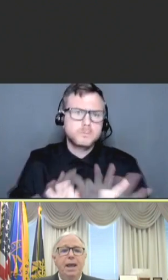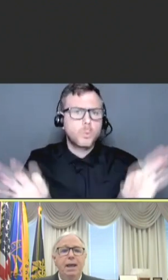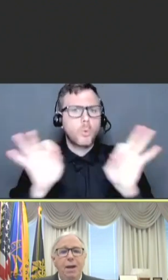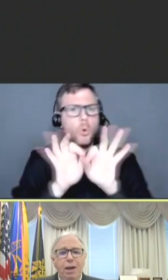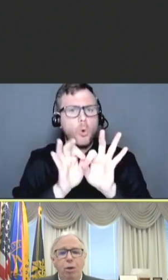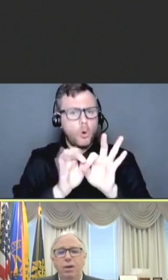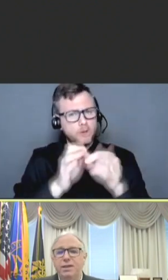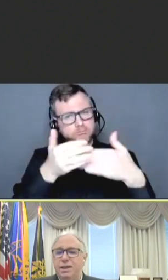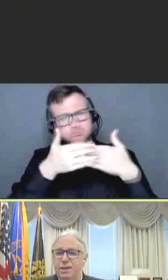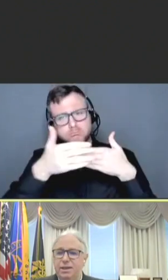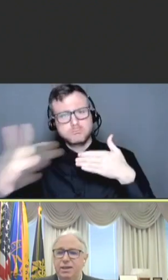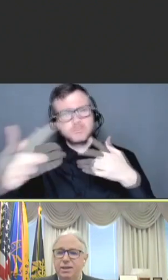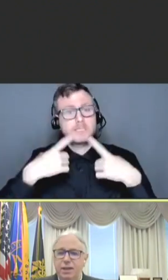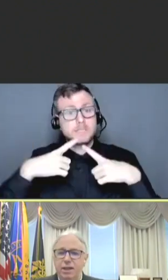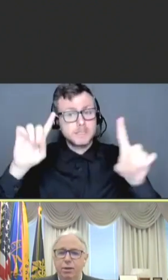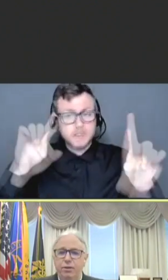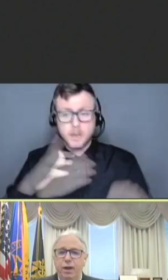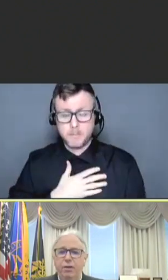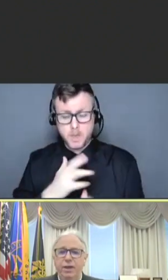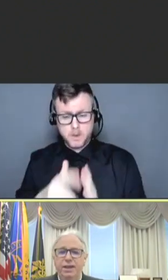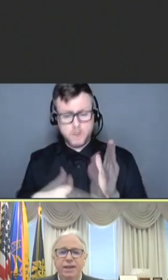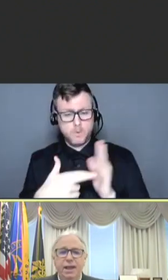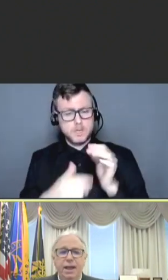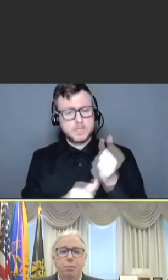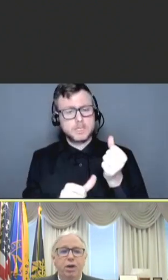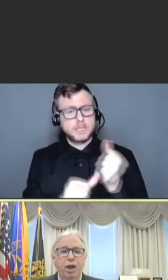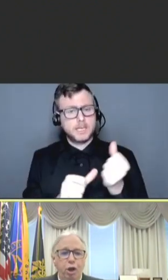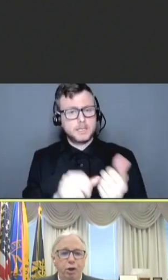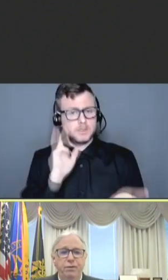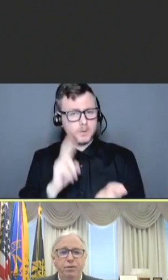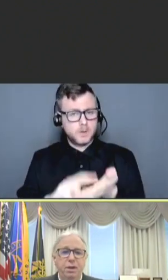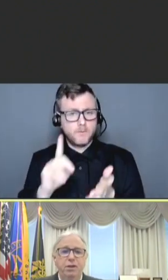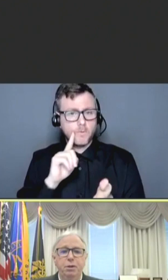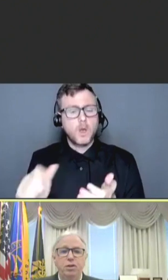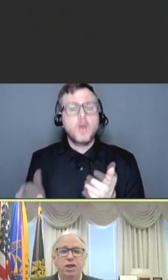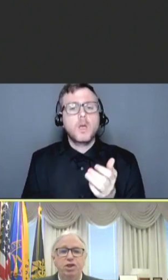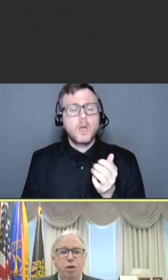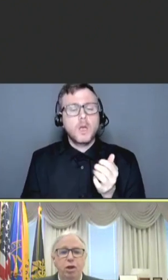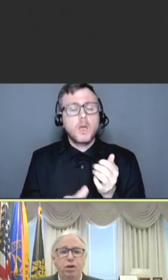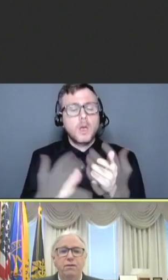In my role as the Assistant Secretary for Health, it is a priority for me to build a stronger